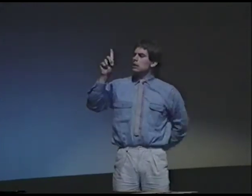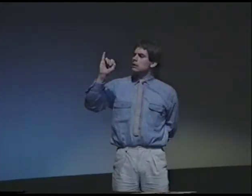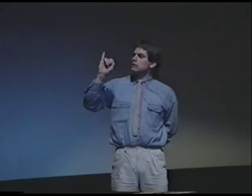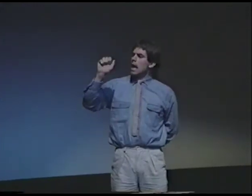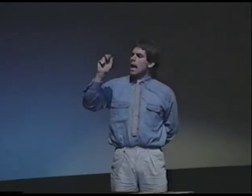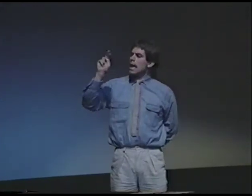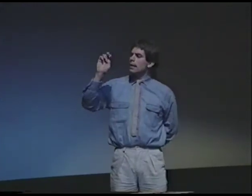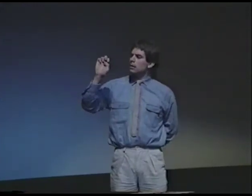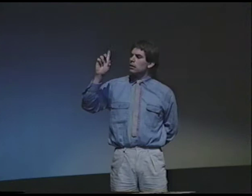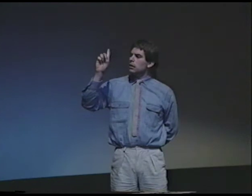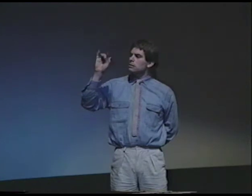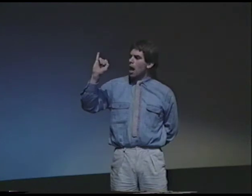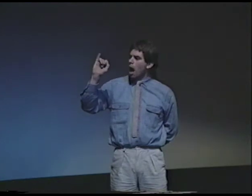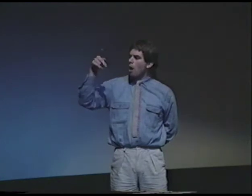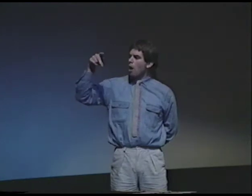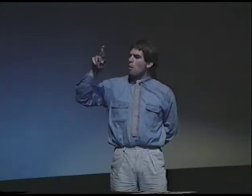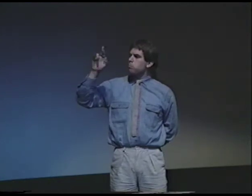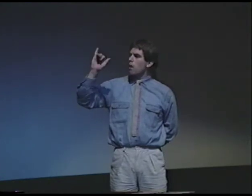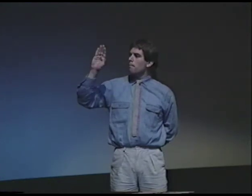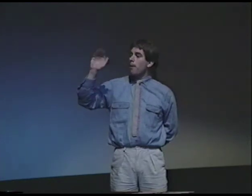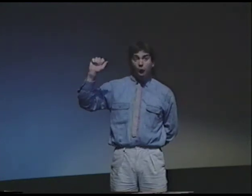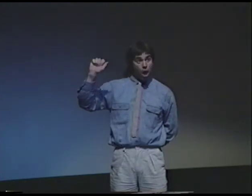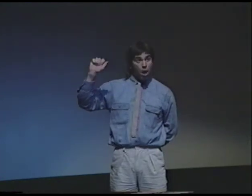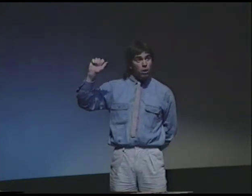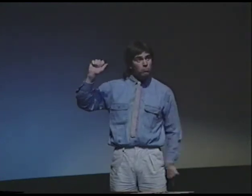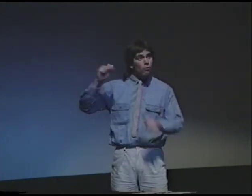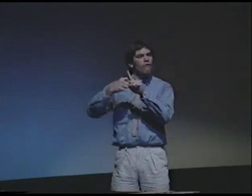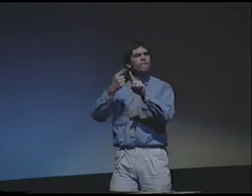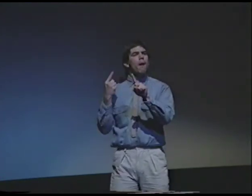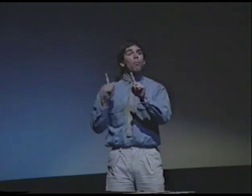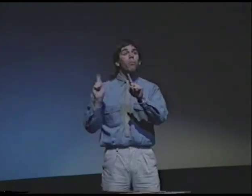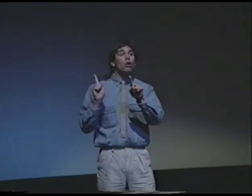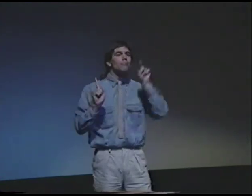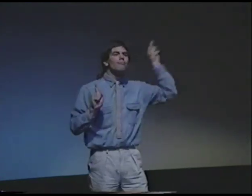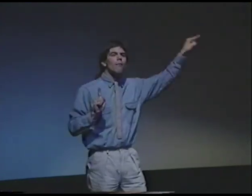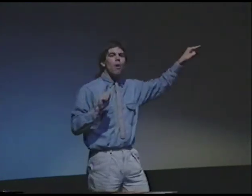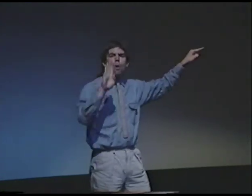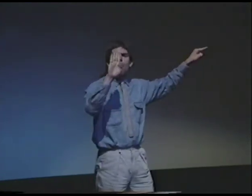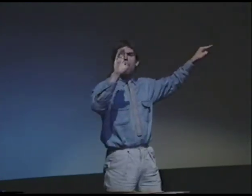Her name is Diane DiPrima.